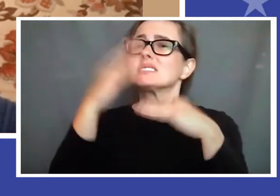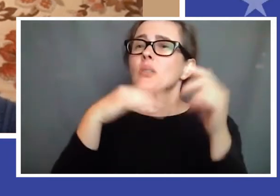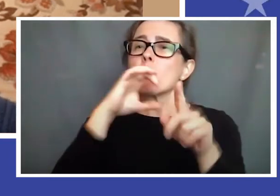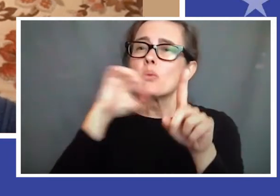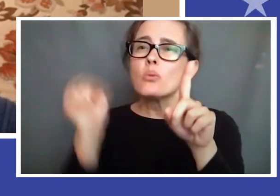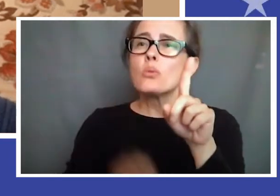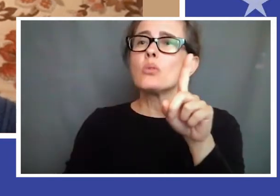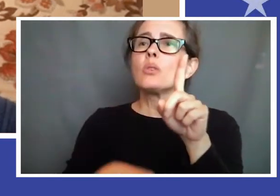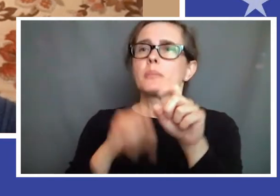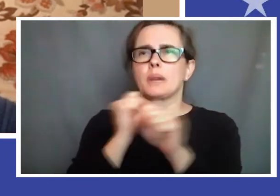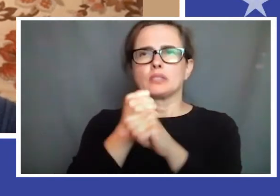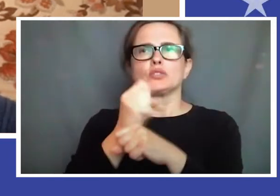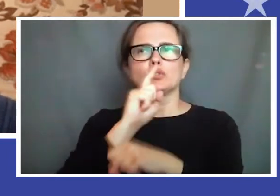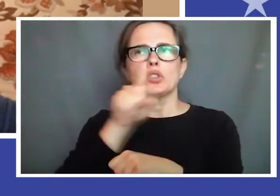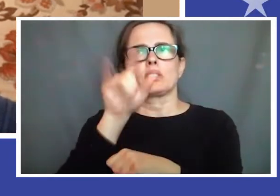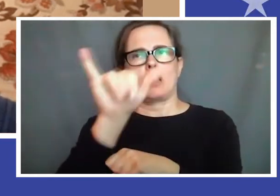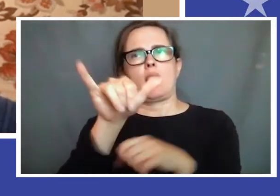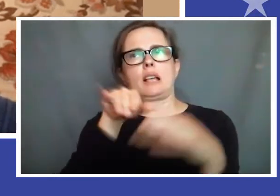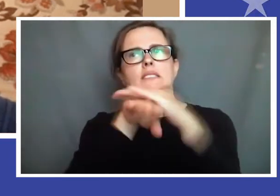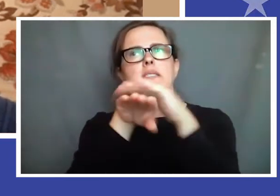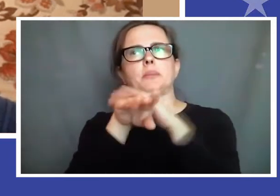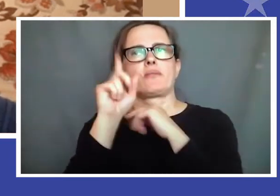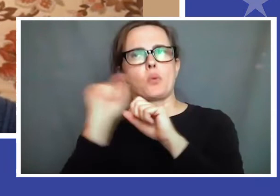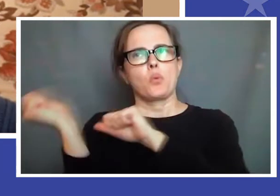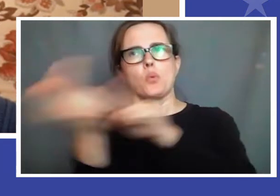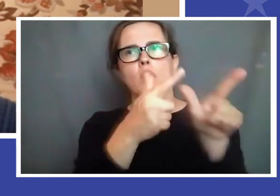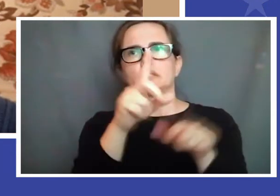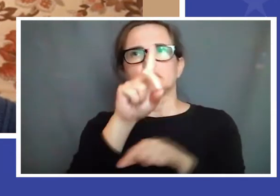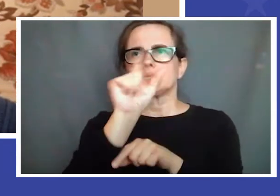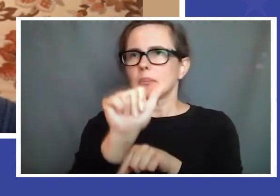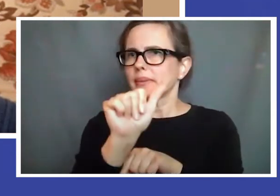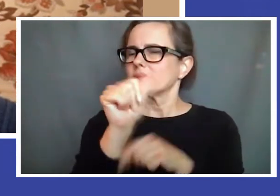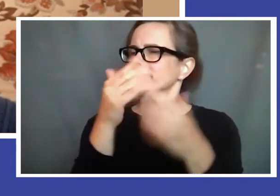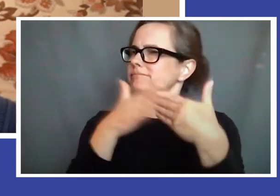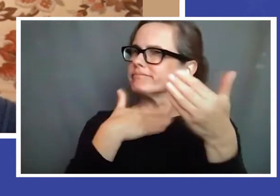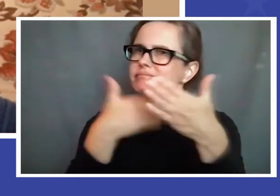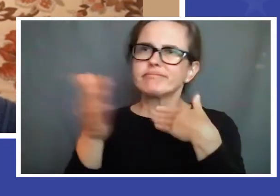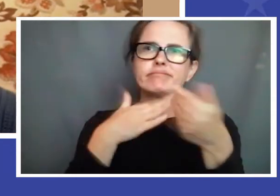that they're accessible to everybody, regardless of their disability.